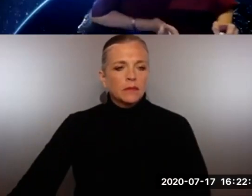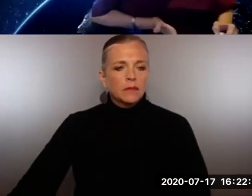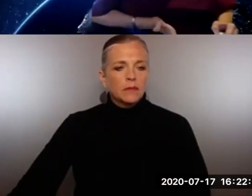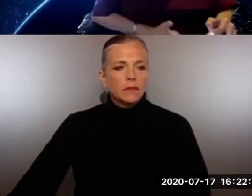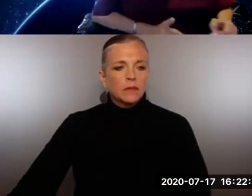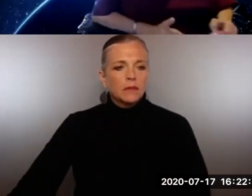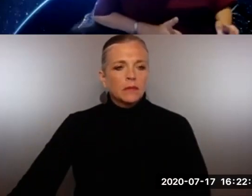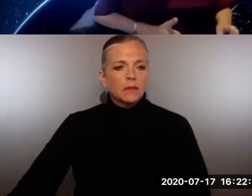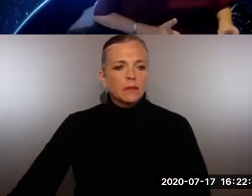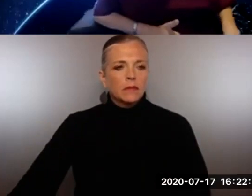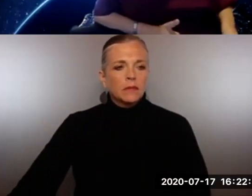Yeah.